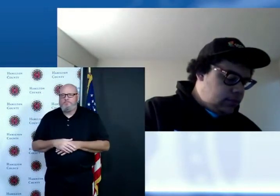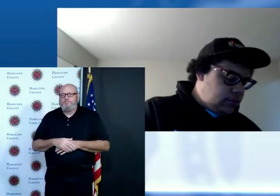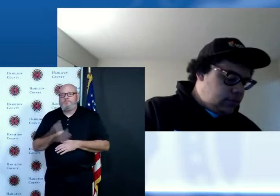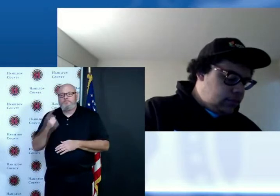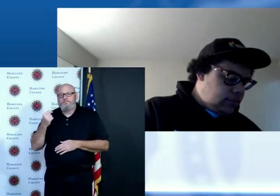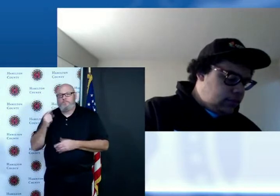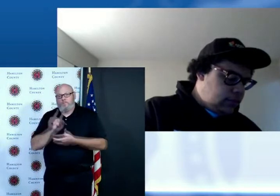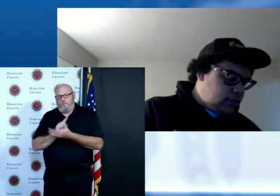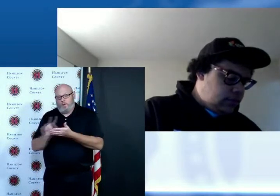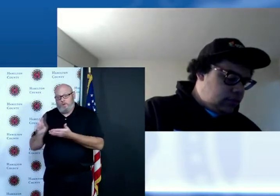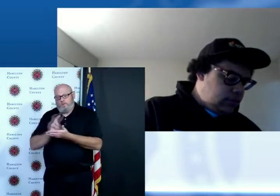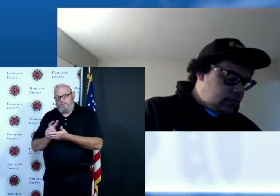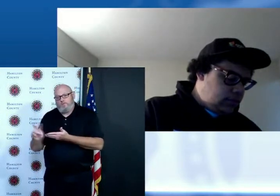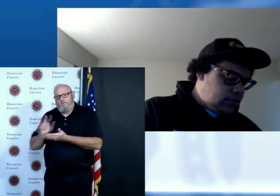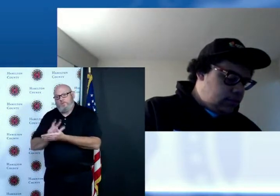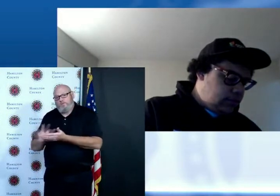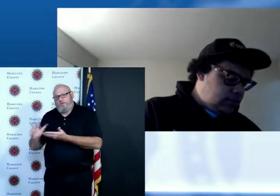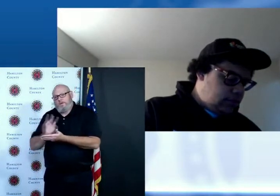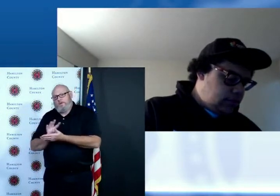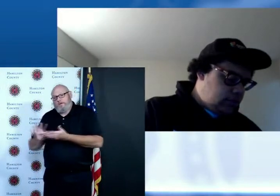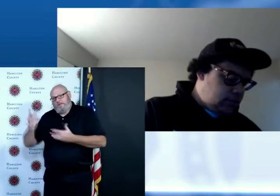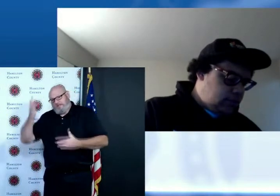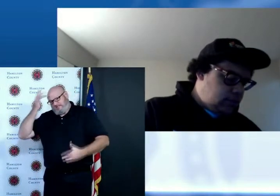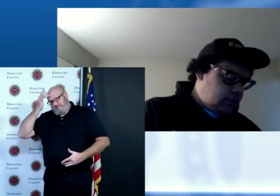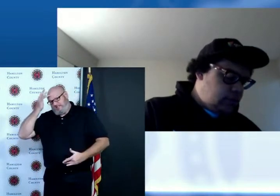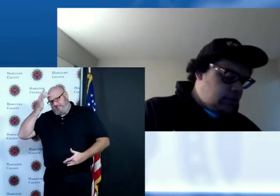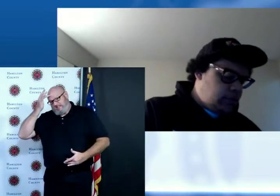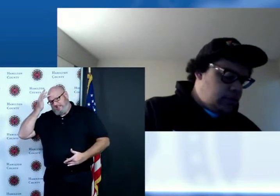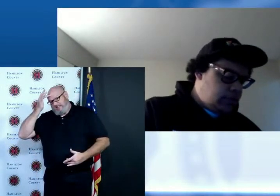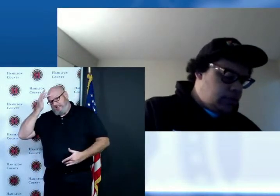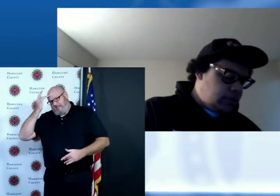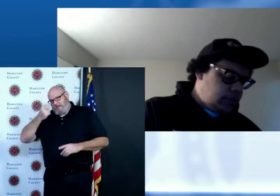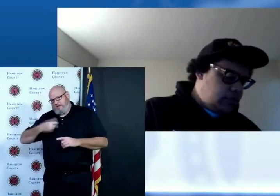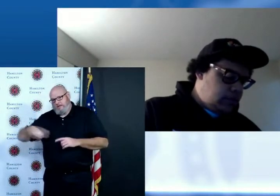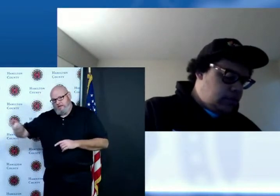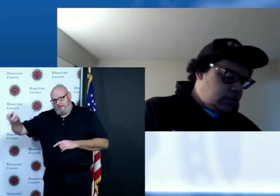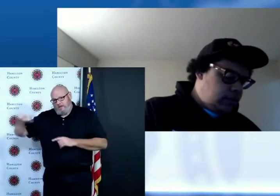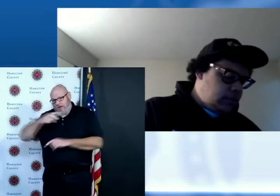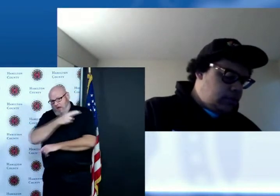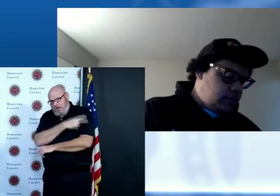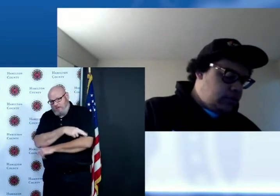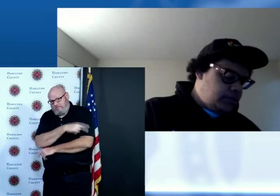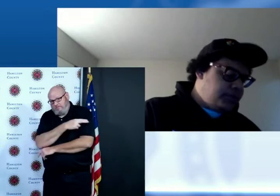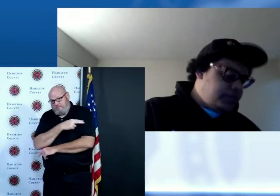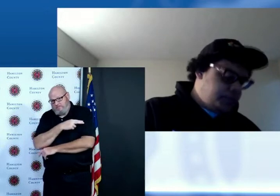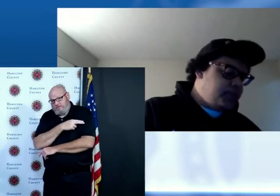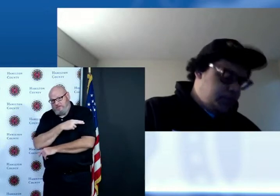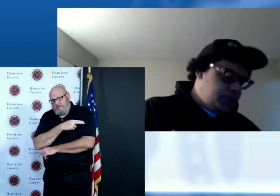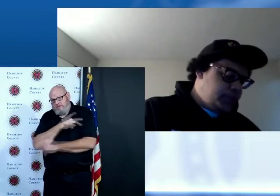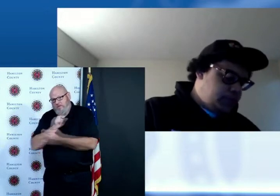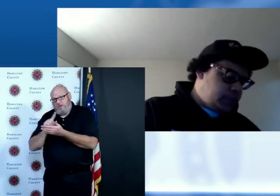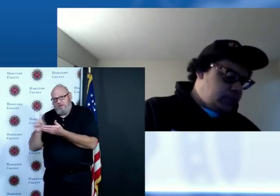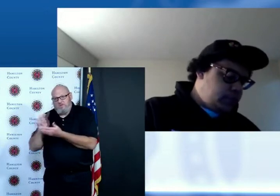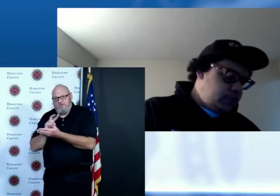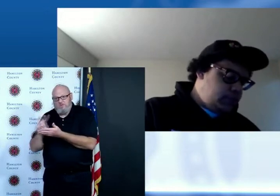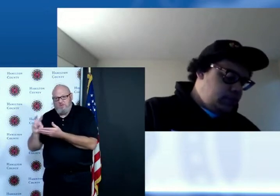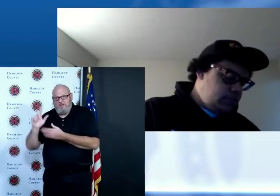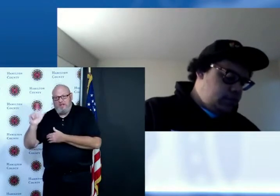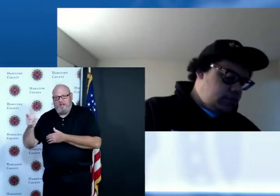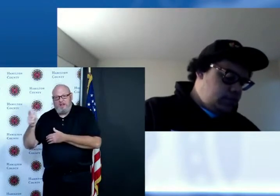and then once hospitalized sometimes it takes a week or two before they progress enough to end up in the intensive care unit our hospitals have done a great job and learned